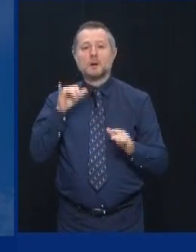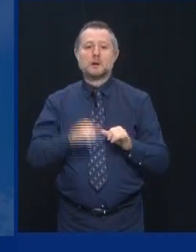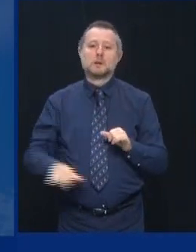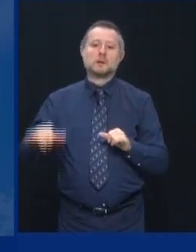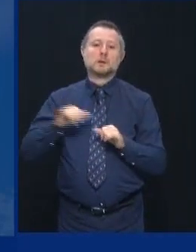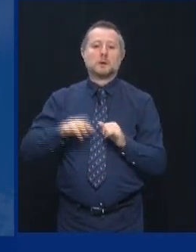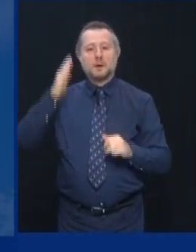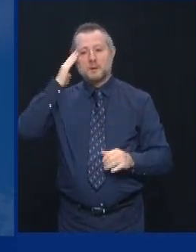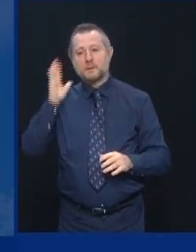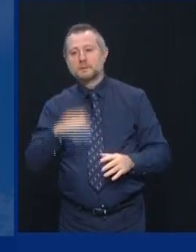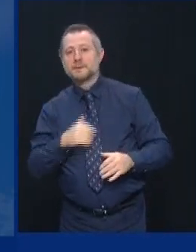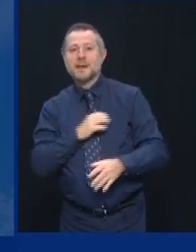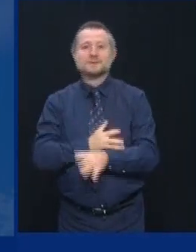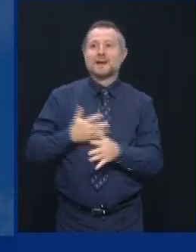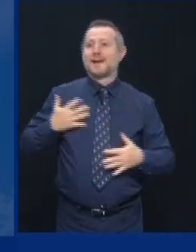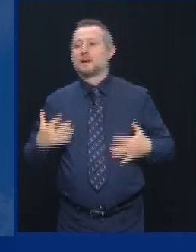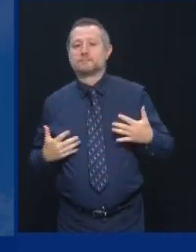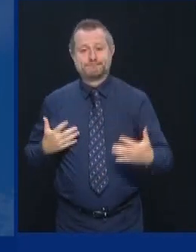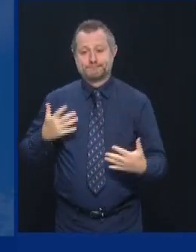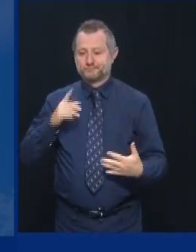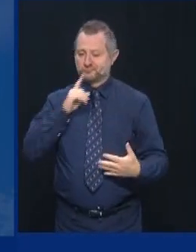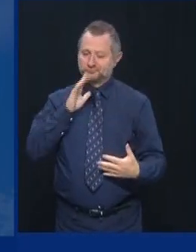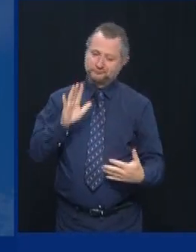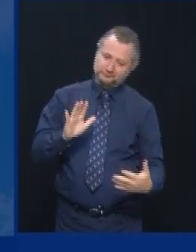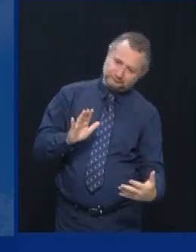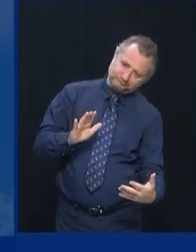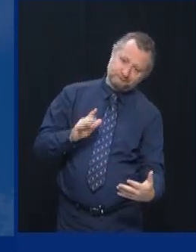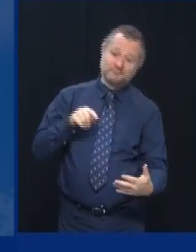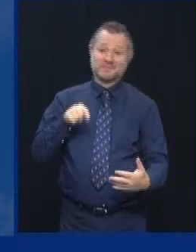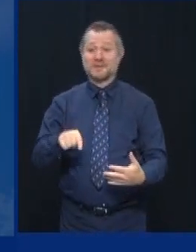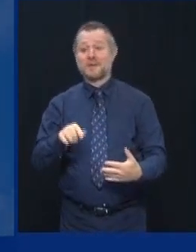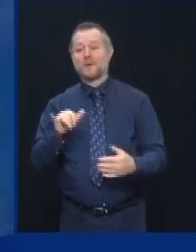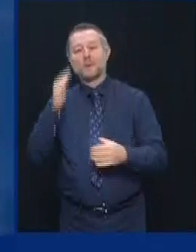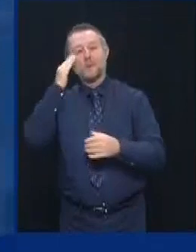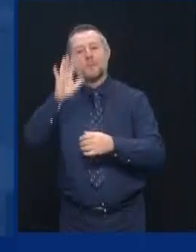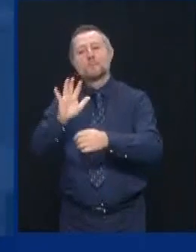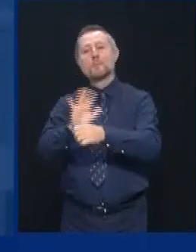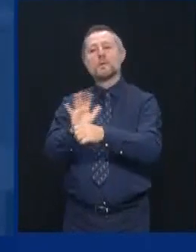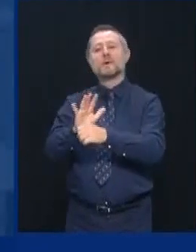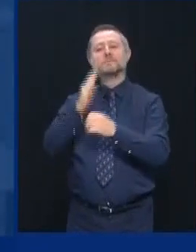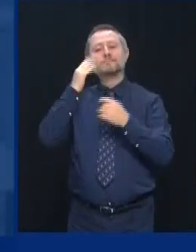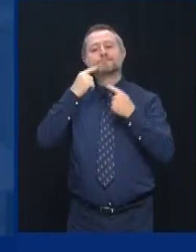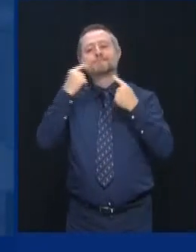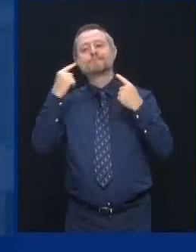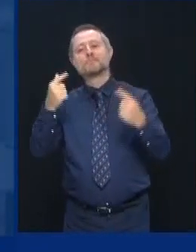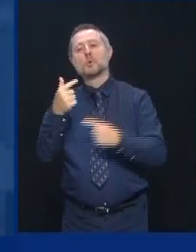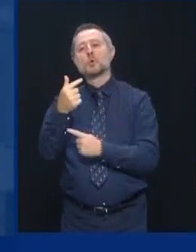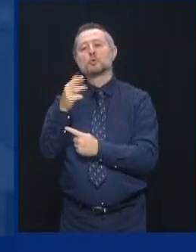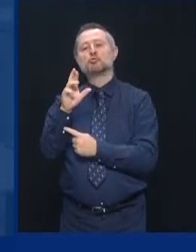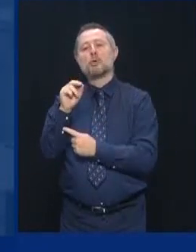THAT THIS STARTED. DOESN'T IT? HAVE THAT SAME FRESHNESS AND ENERGY.